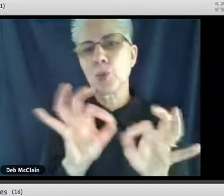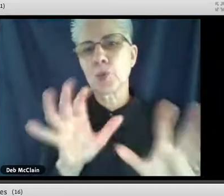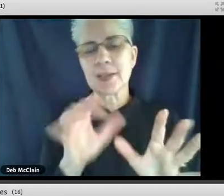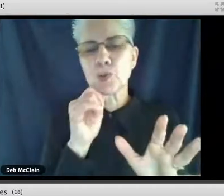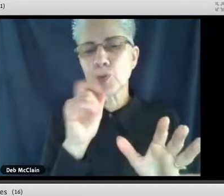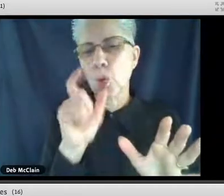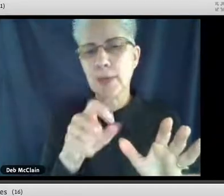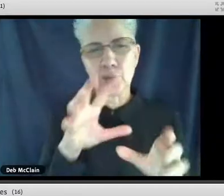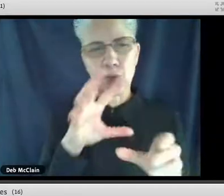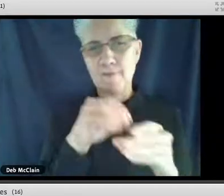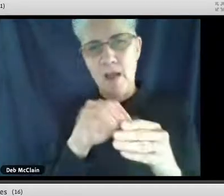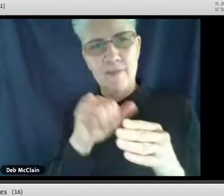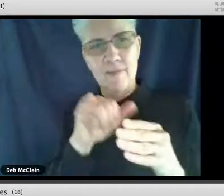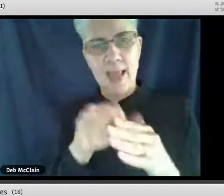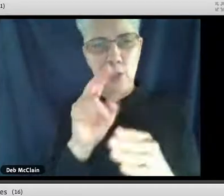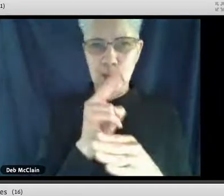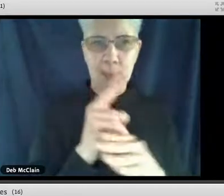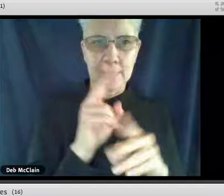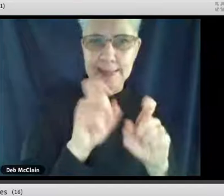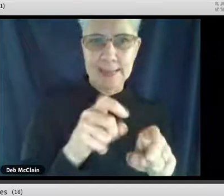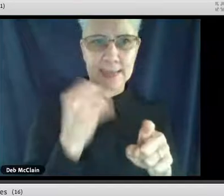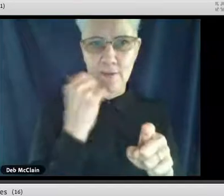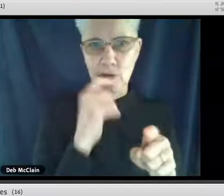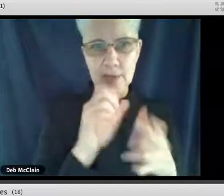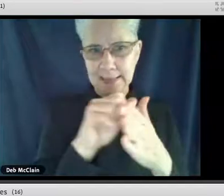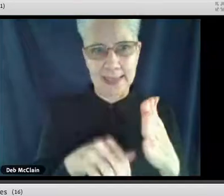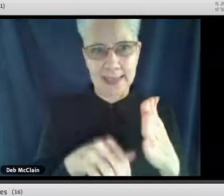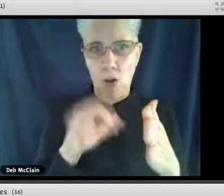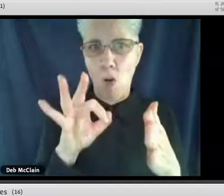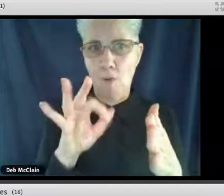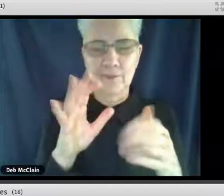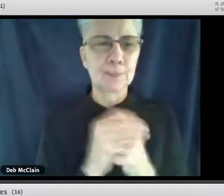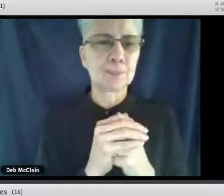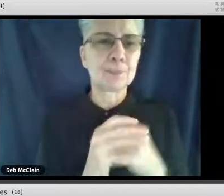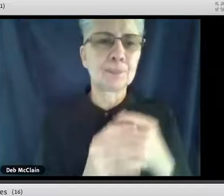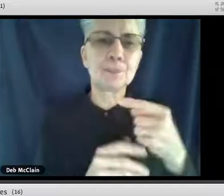in the usability testing if you haven't taken it down already. Who will do the testing?